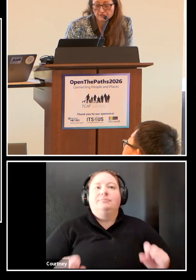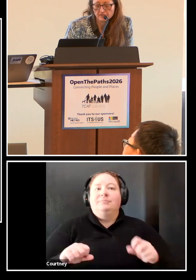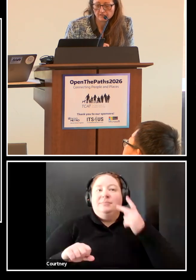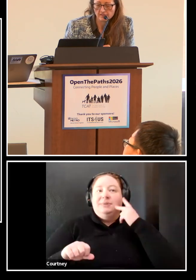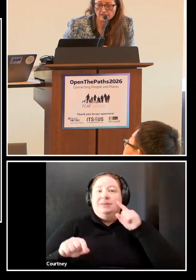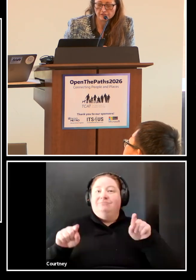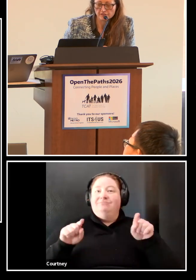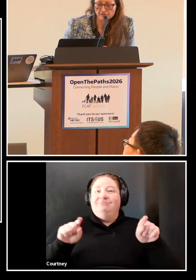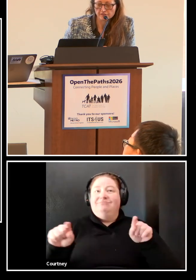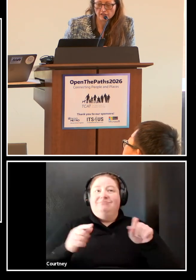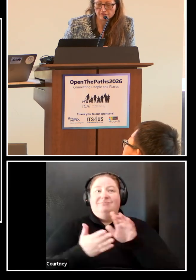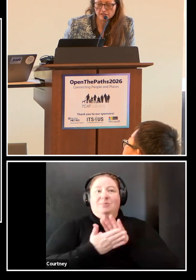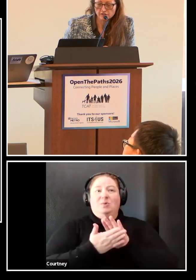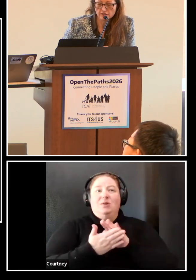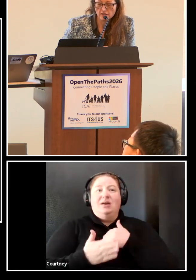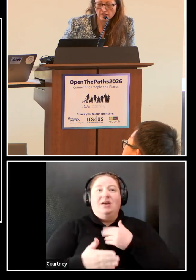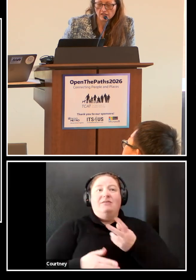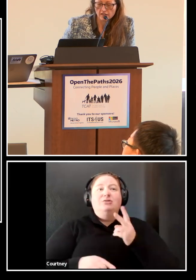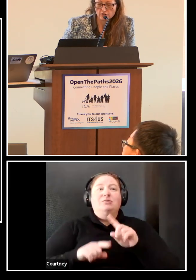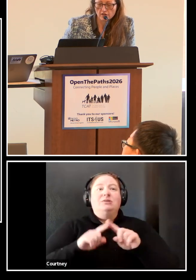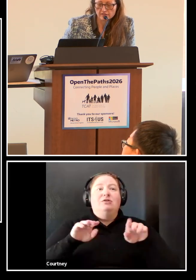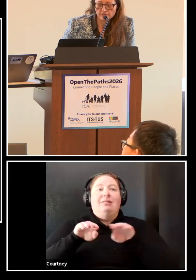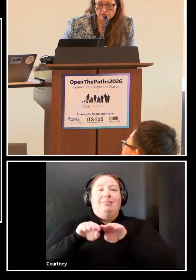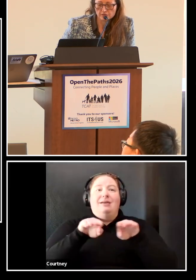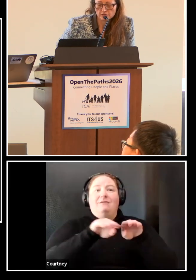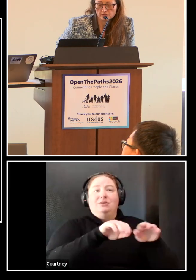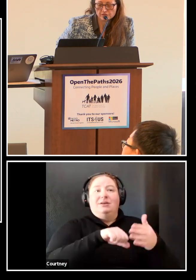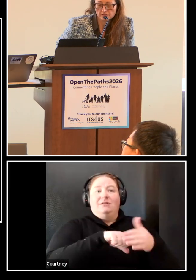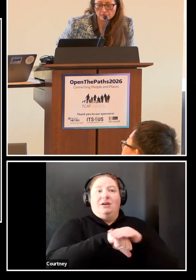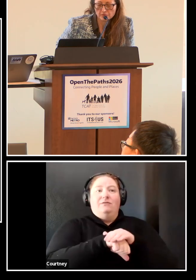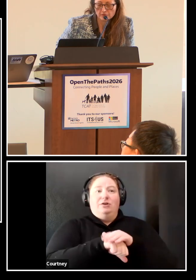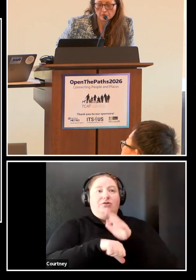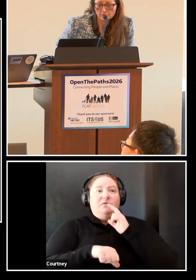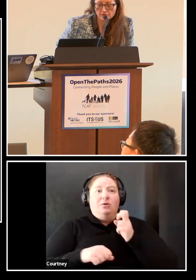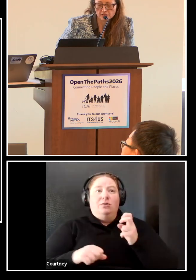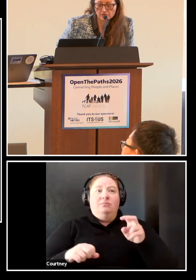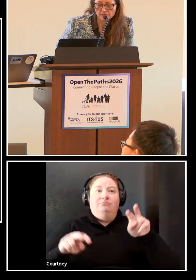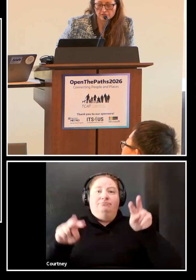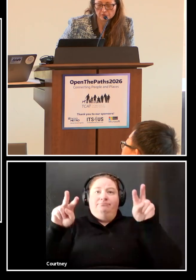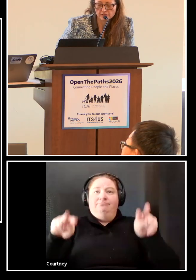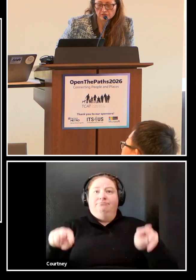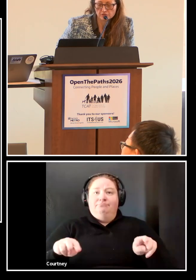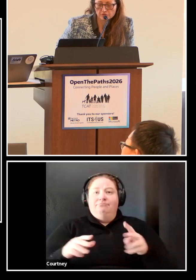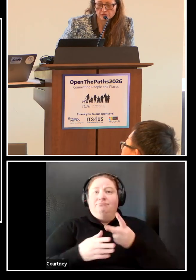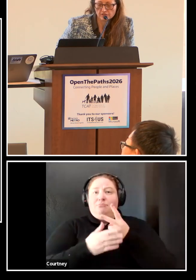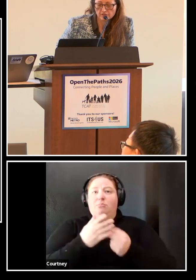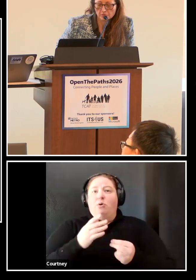different levels of coverage across those two different subpopulations of potential students,